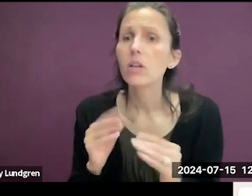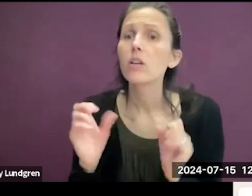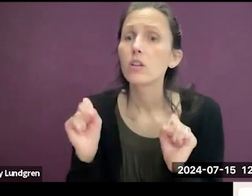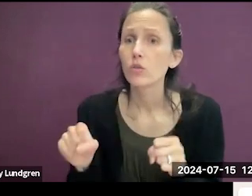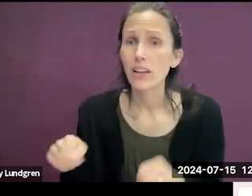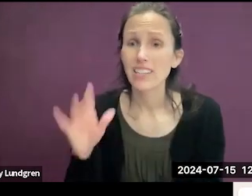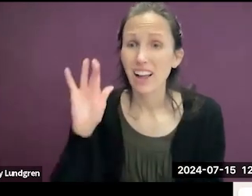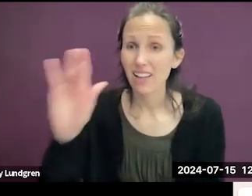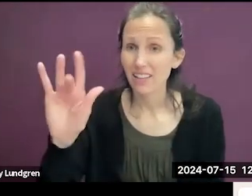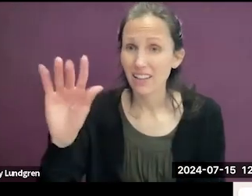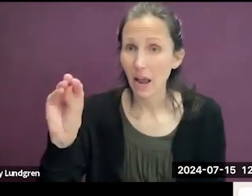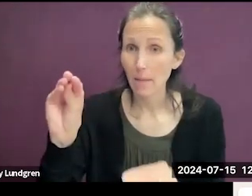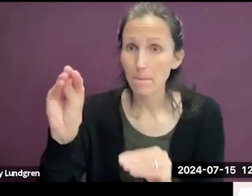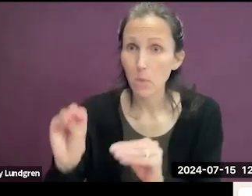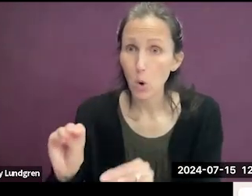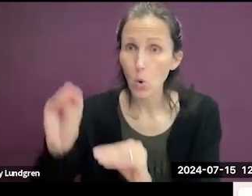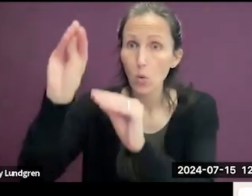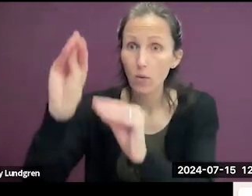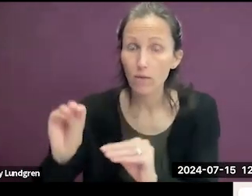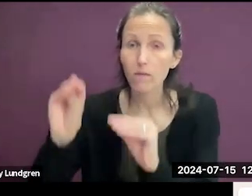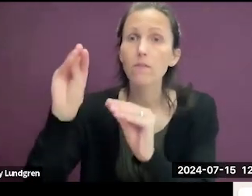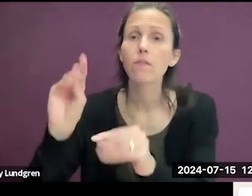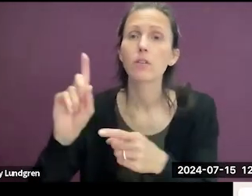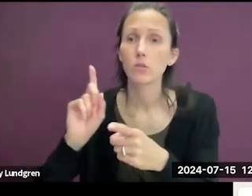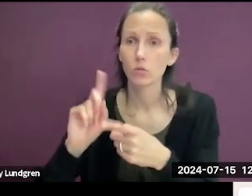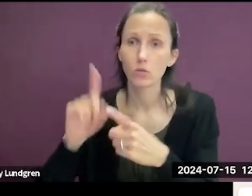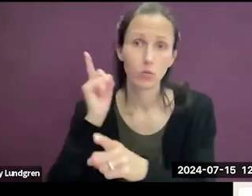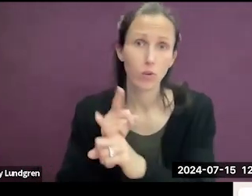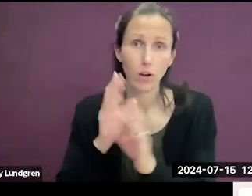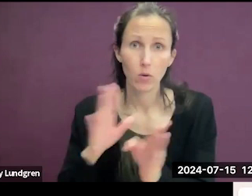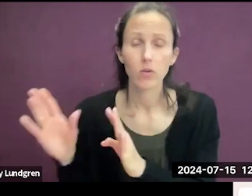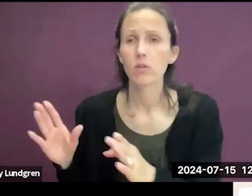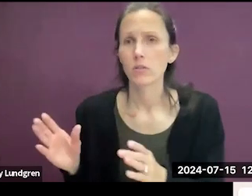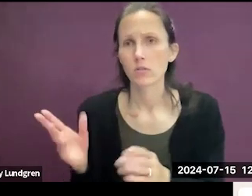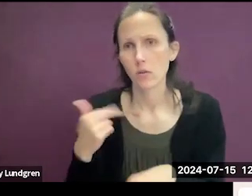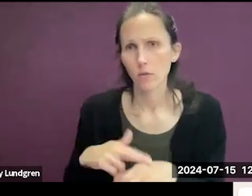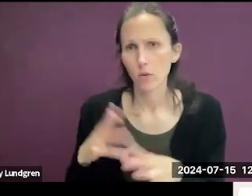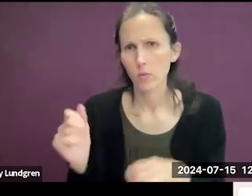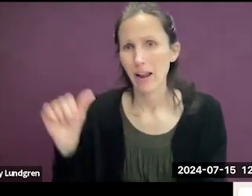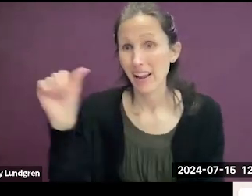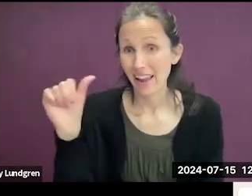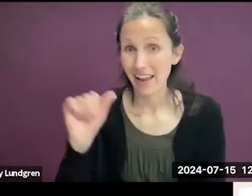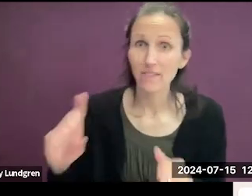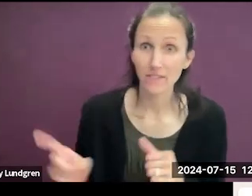and move it into the order that makes sense. So we want A to come first, right? 'Cause that's our title.